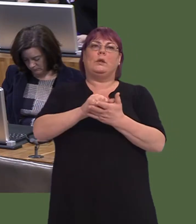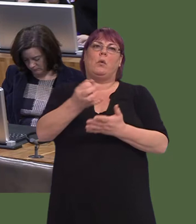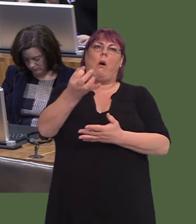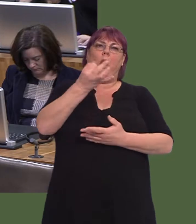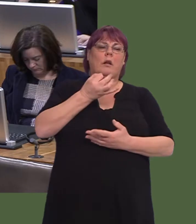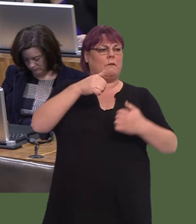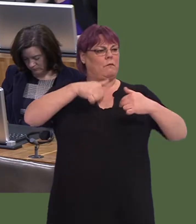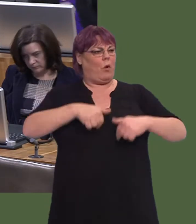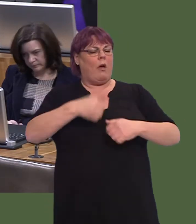of echoing her concerns.